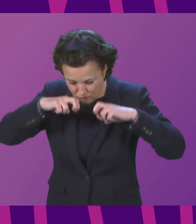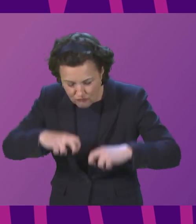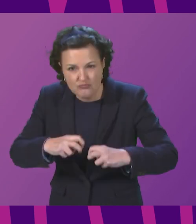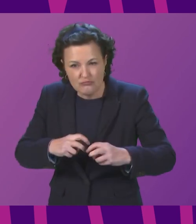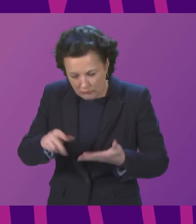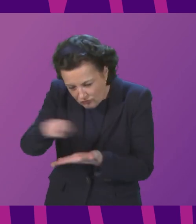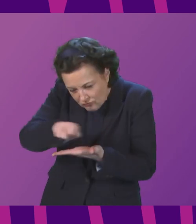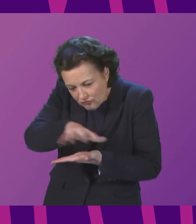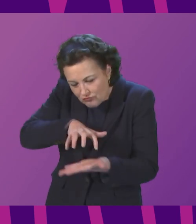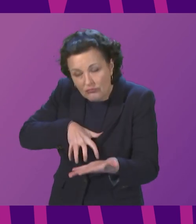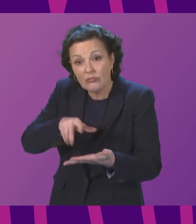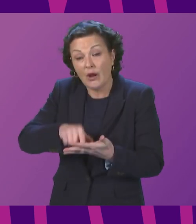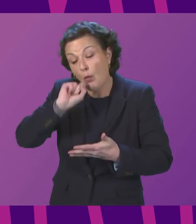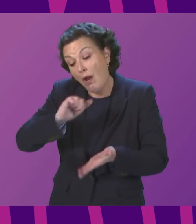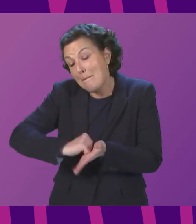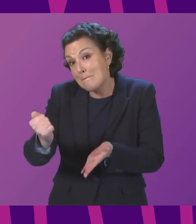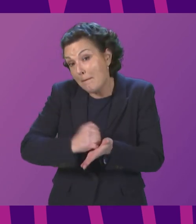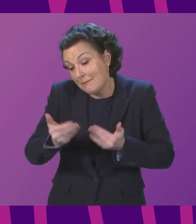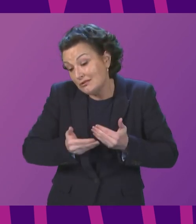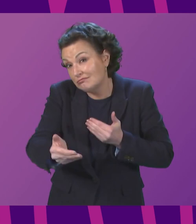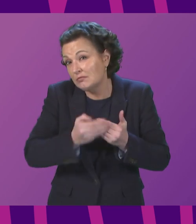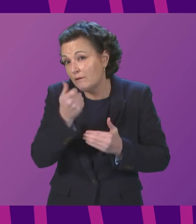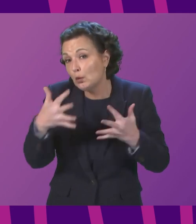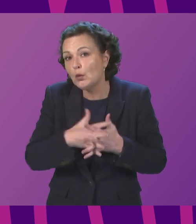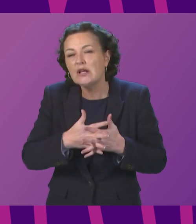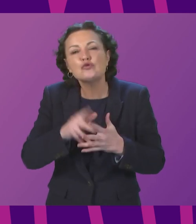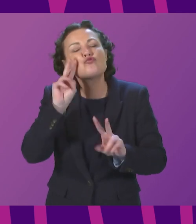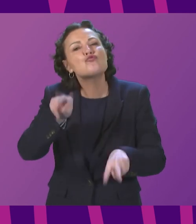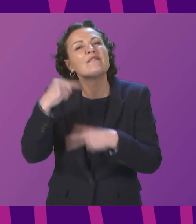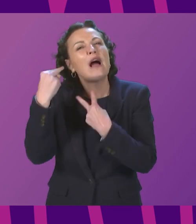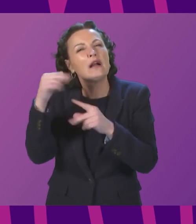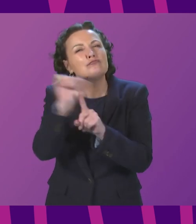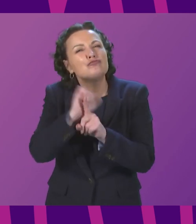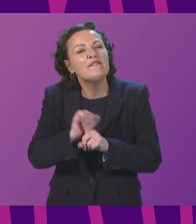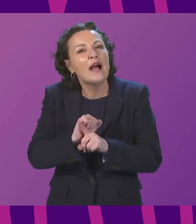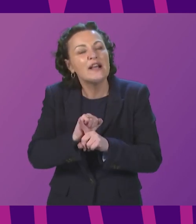few weeks—a revised strategic framework that will set out more fully how that process